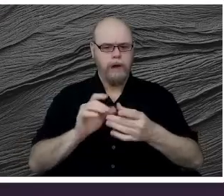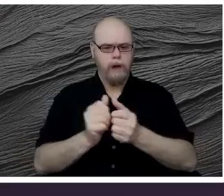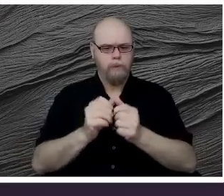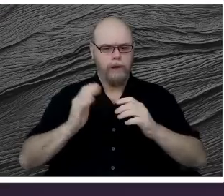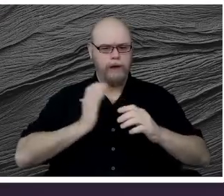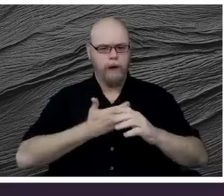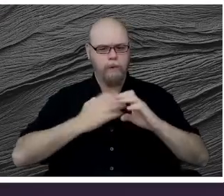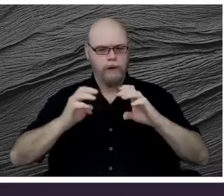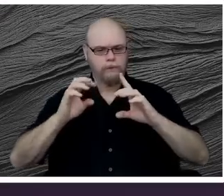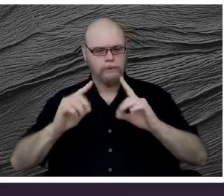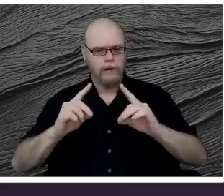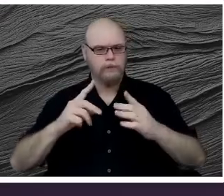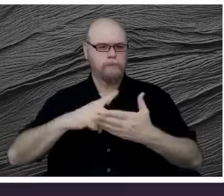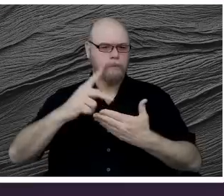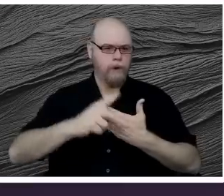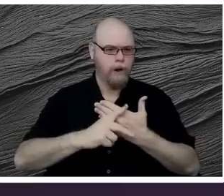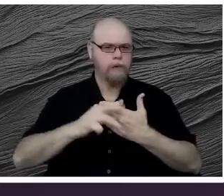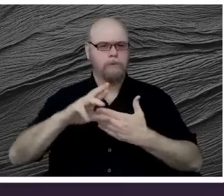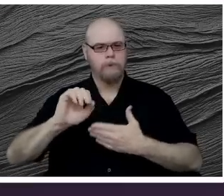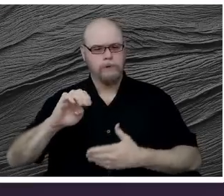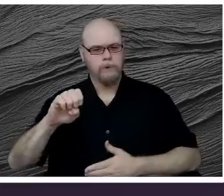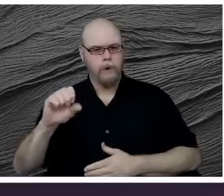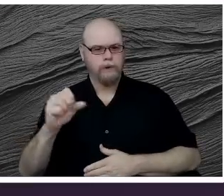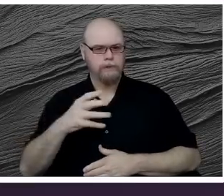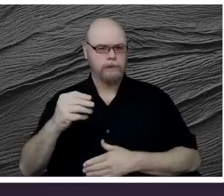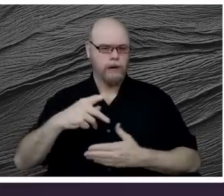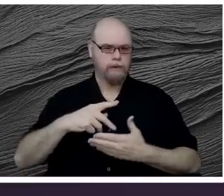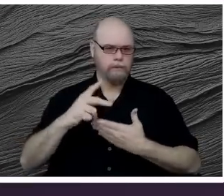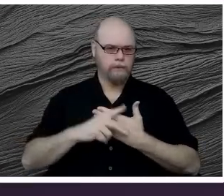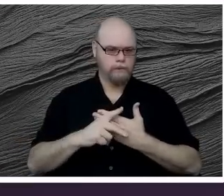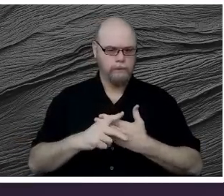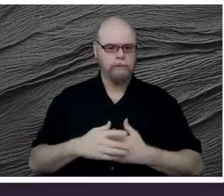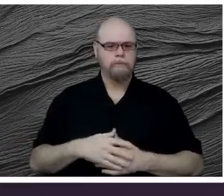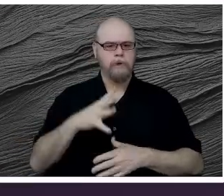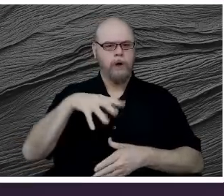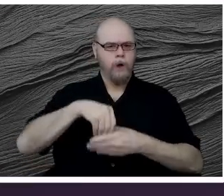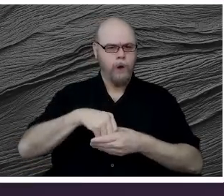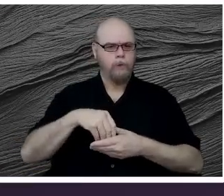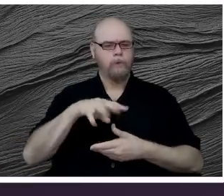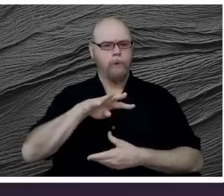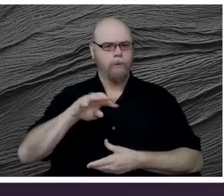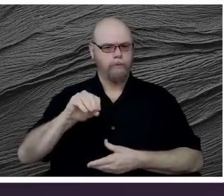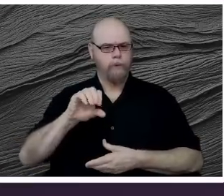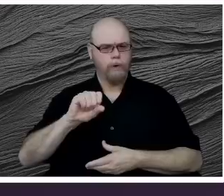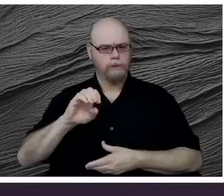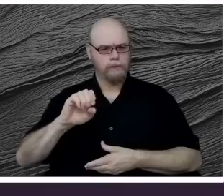a larger lineup of over 40 sessions that includes Smithsonian educators, classroom teachers,